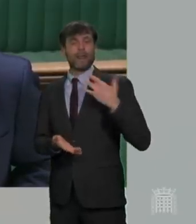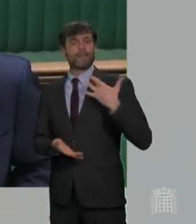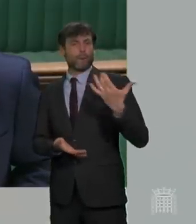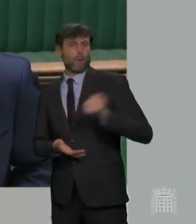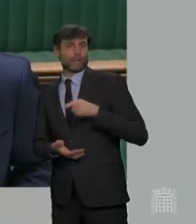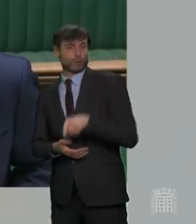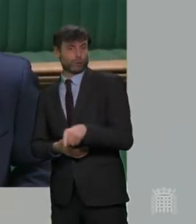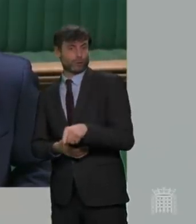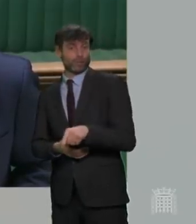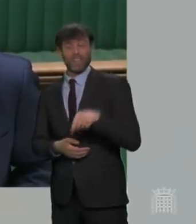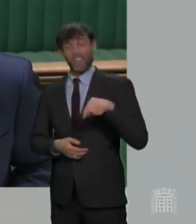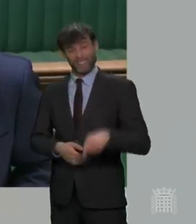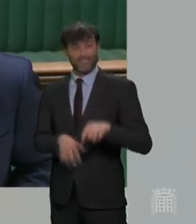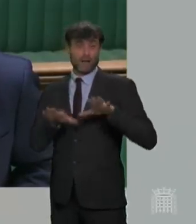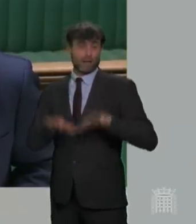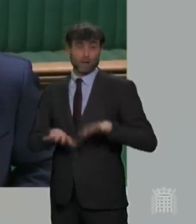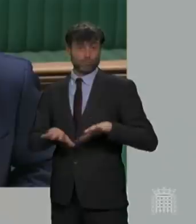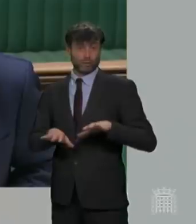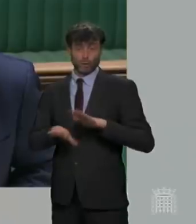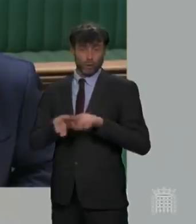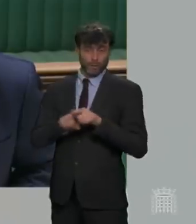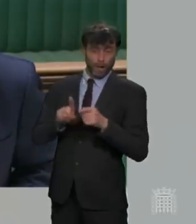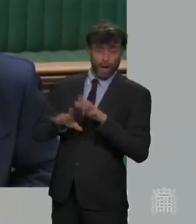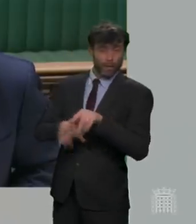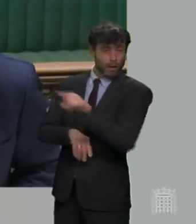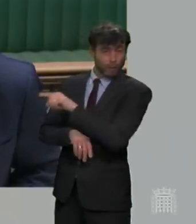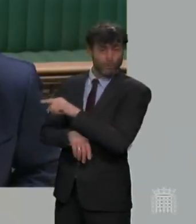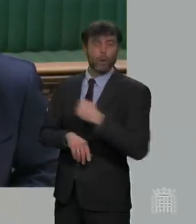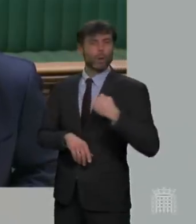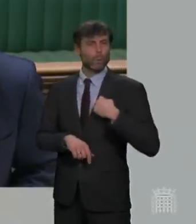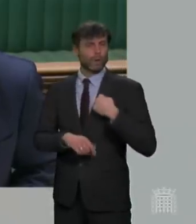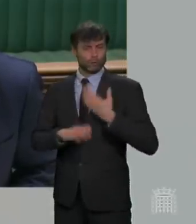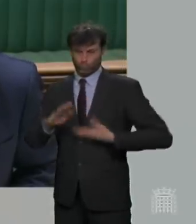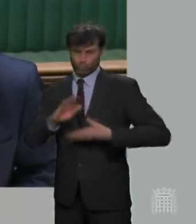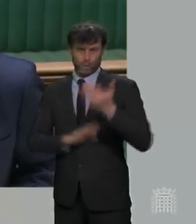unlike most other countries in the world in the speed with which we have vaccinated care home